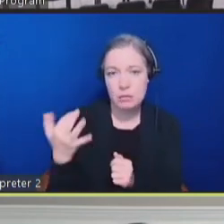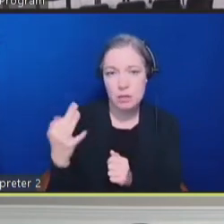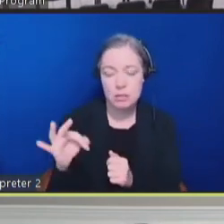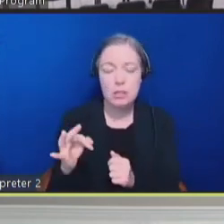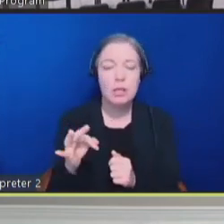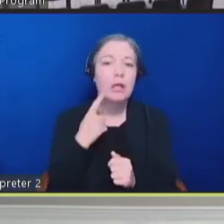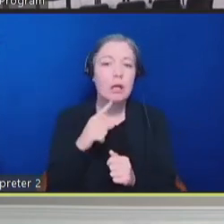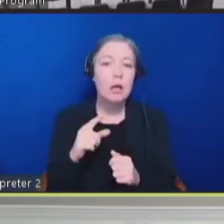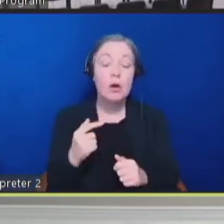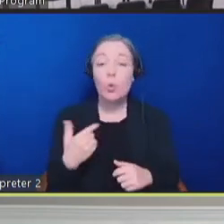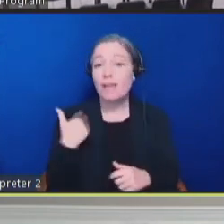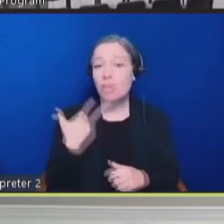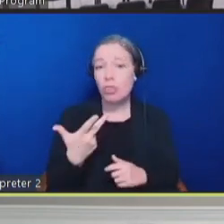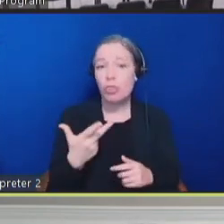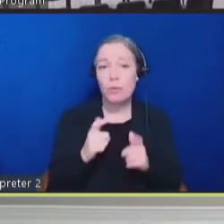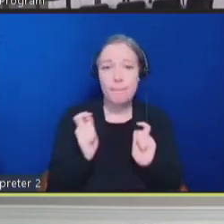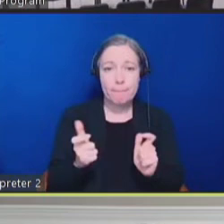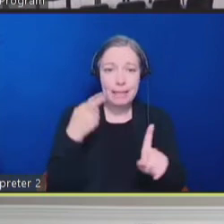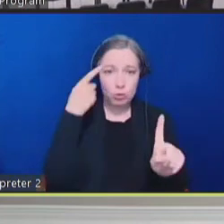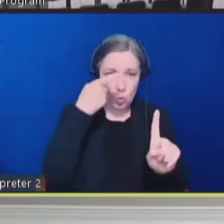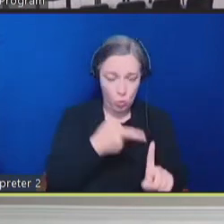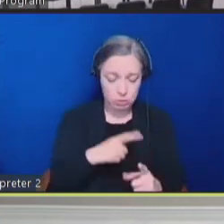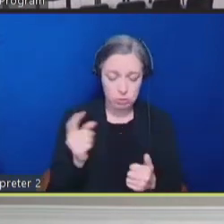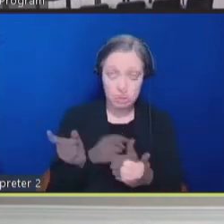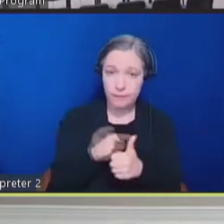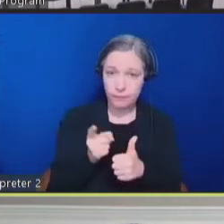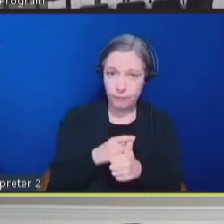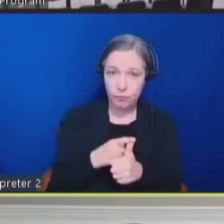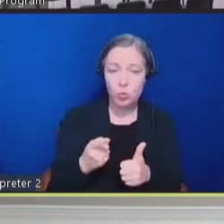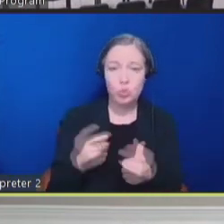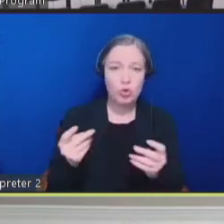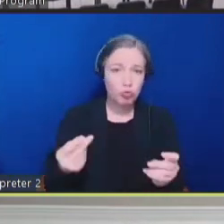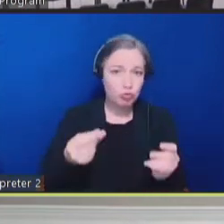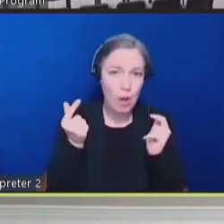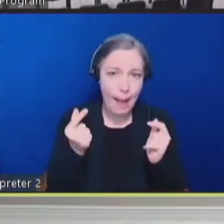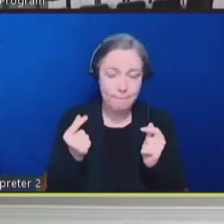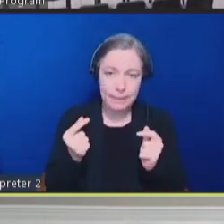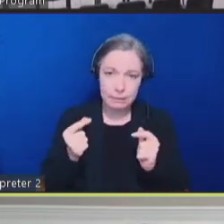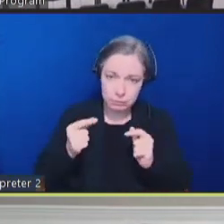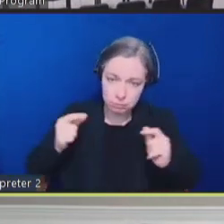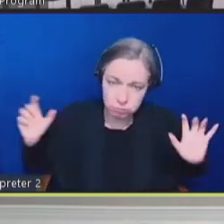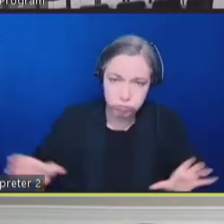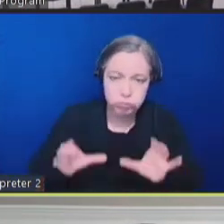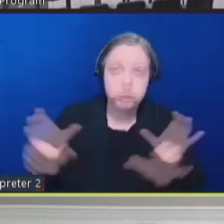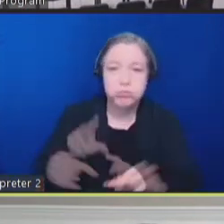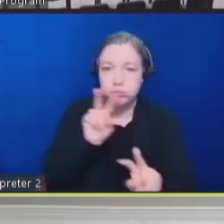to conduct rapid and robust surveillance, including detection of emerging variants.